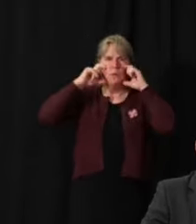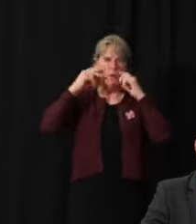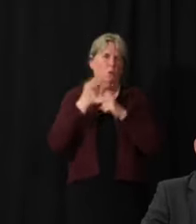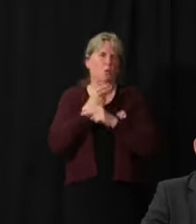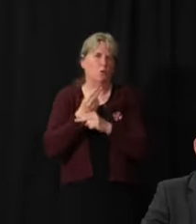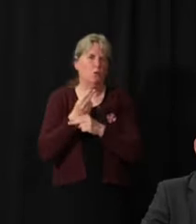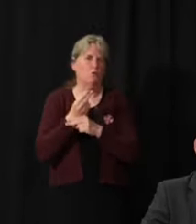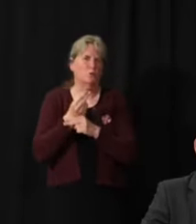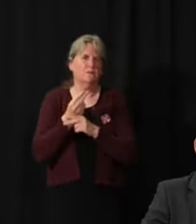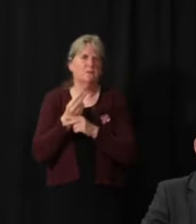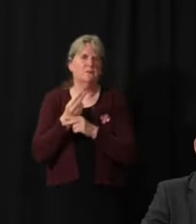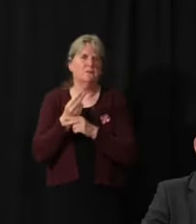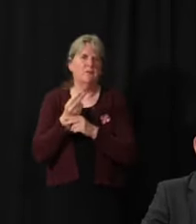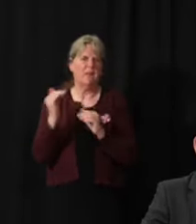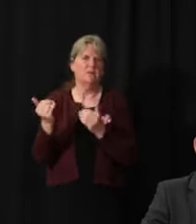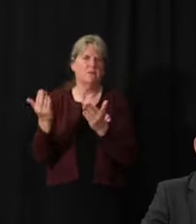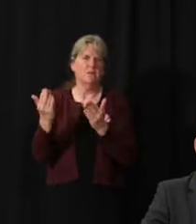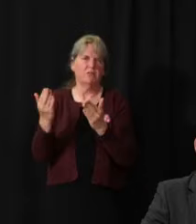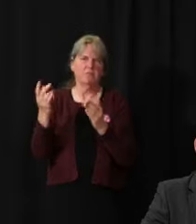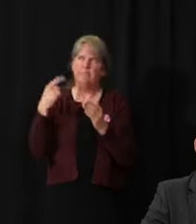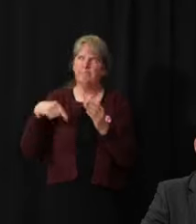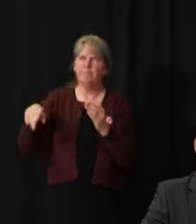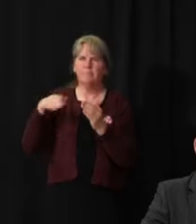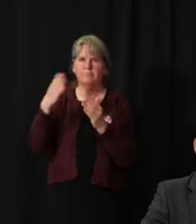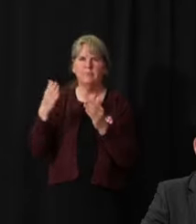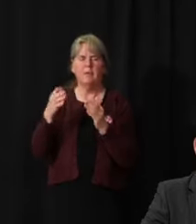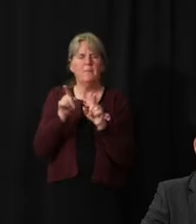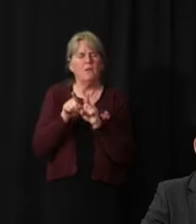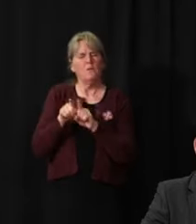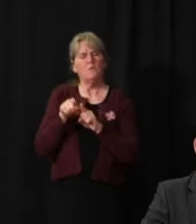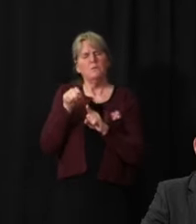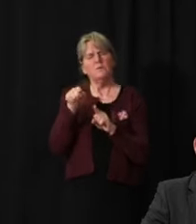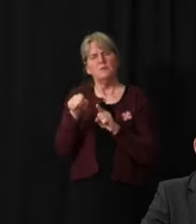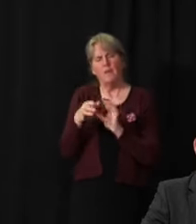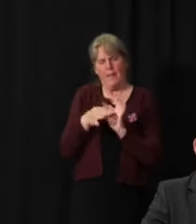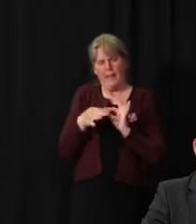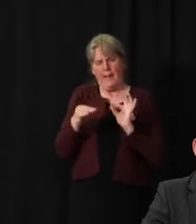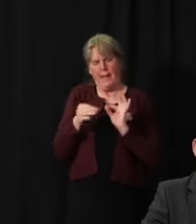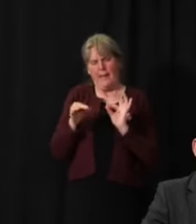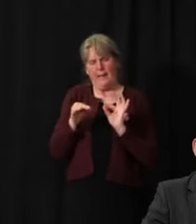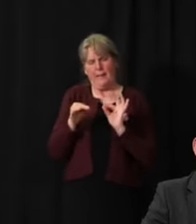able to be observed. But you will notice there was